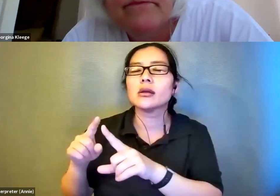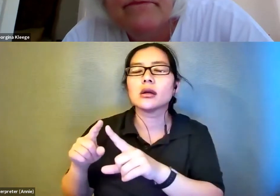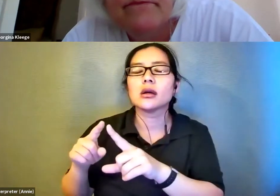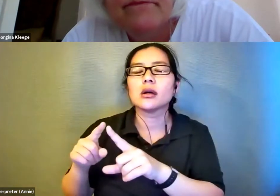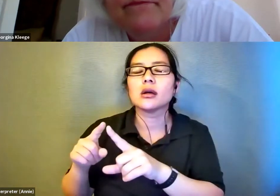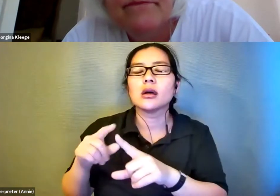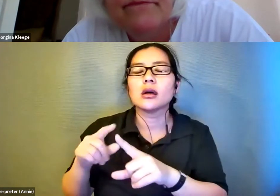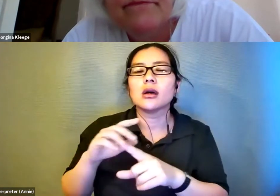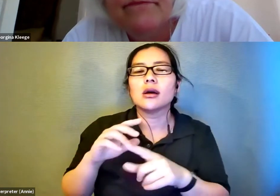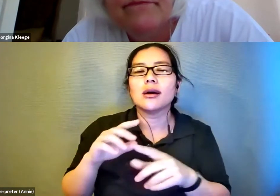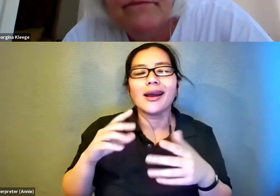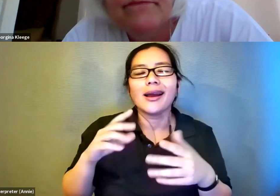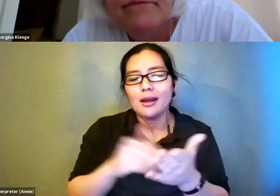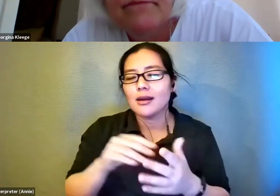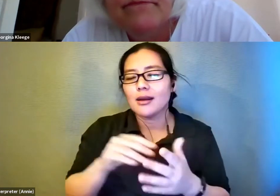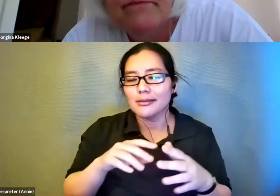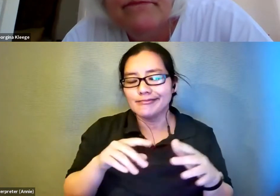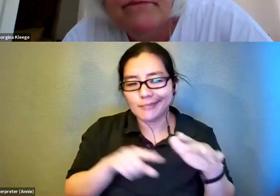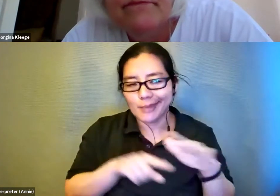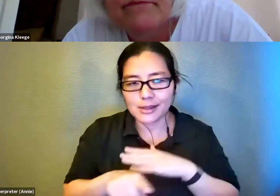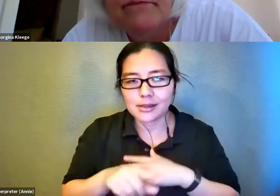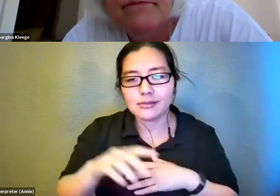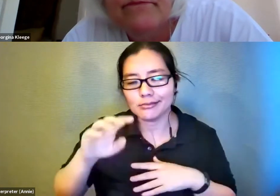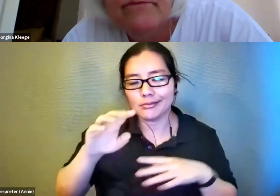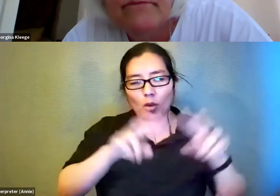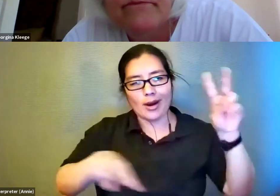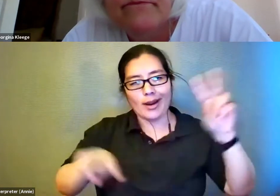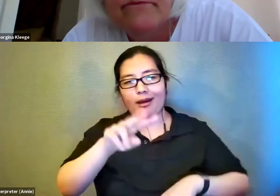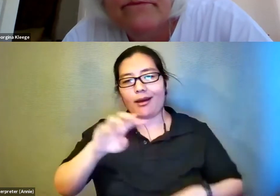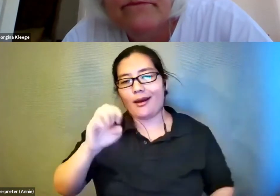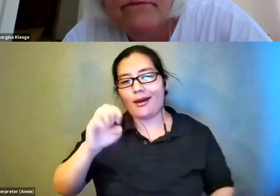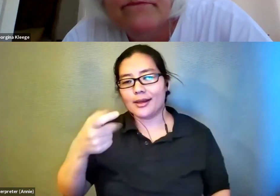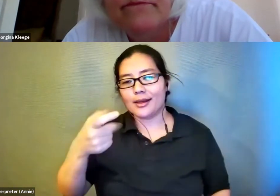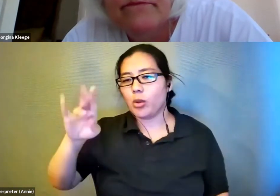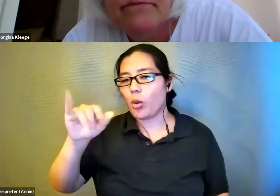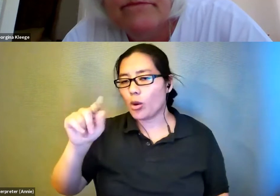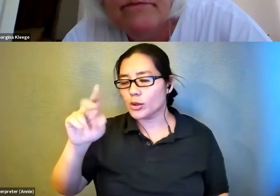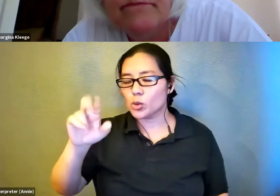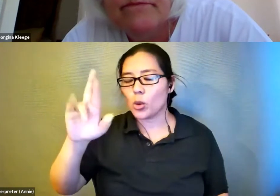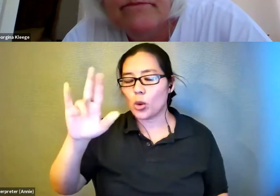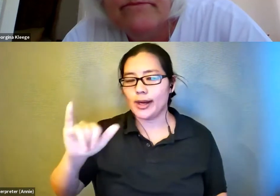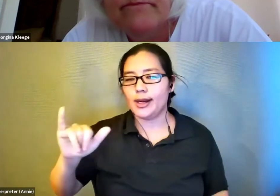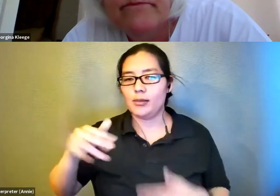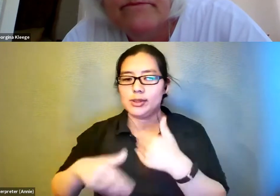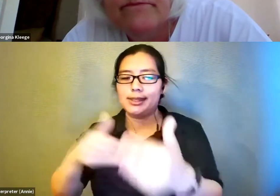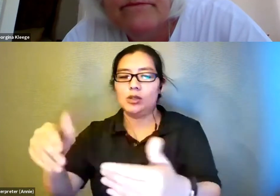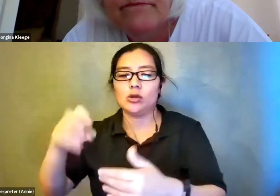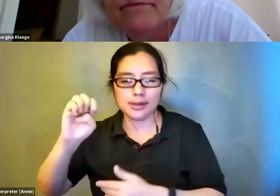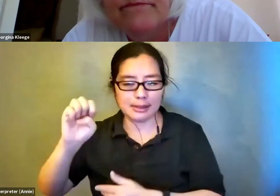some modes referring to the way we experience with sight comic book